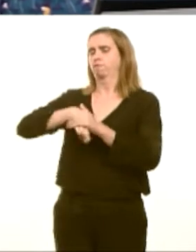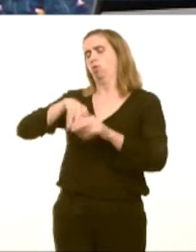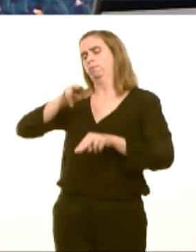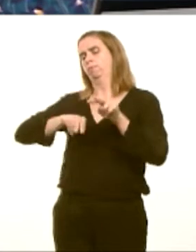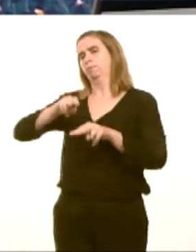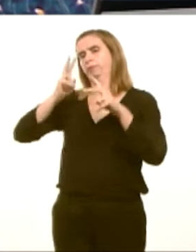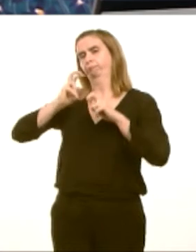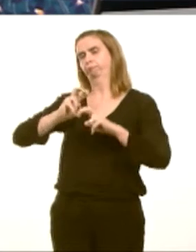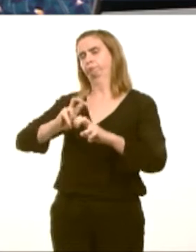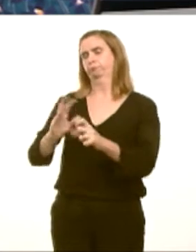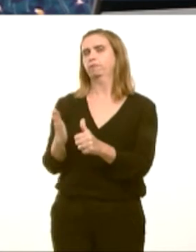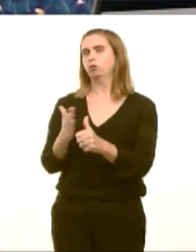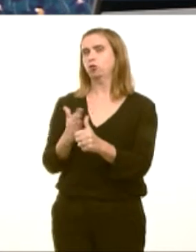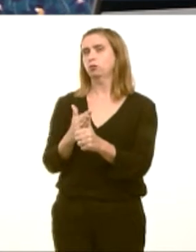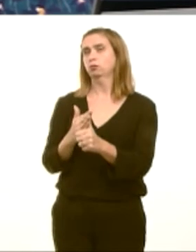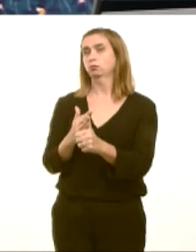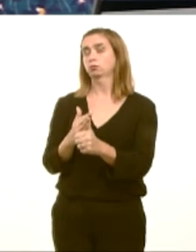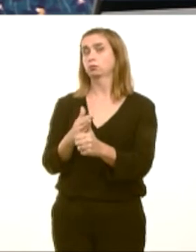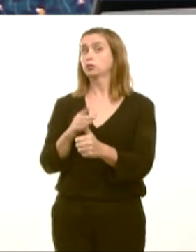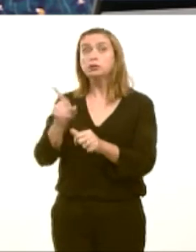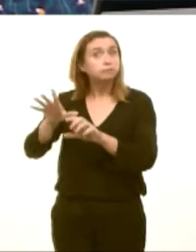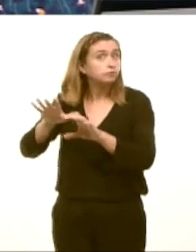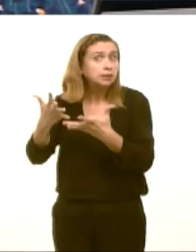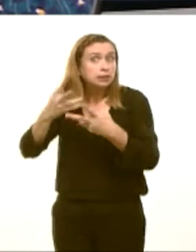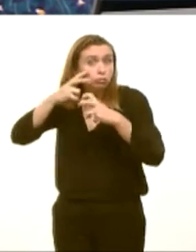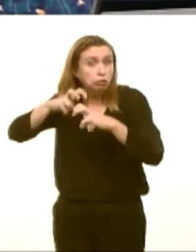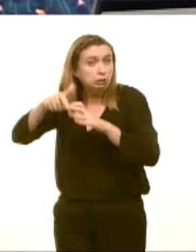If the Member tells me that that has not been done, then, of course, Iíd encourage Powysóas